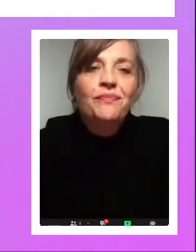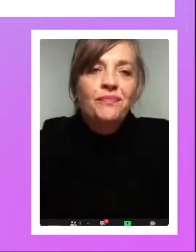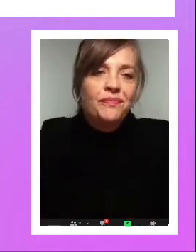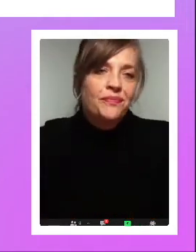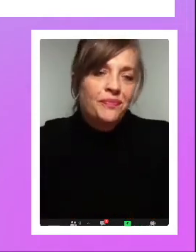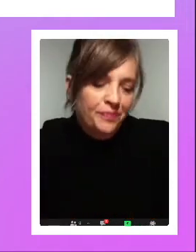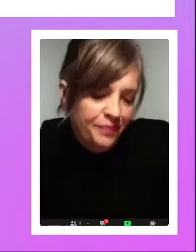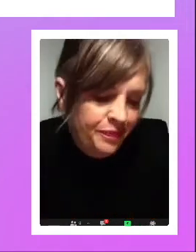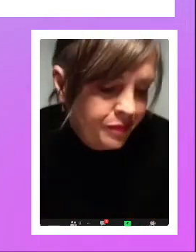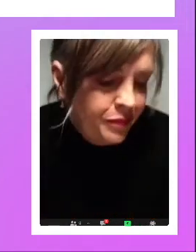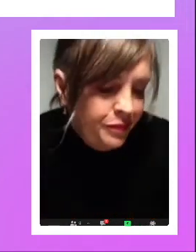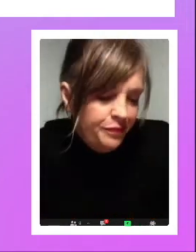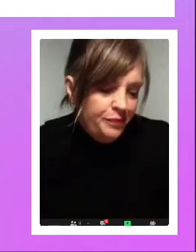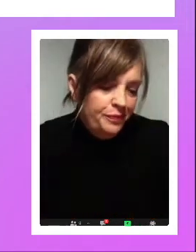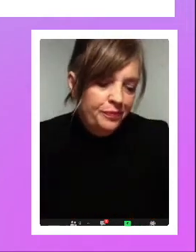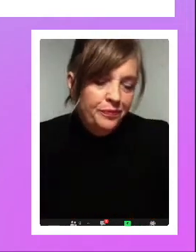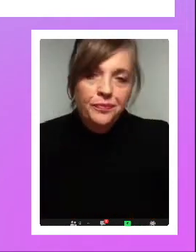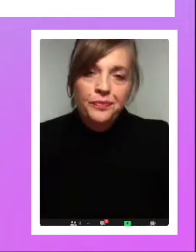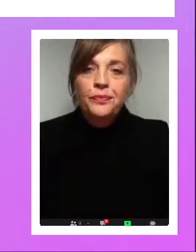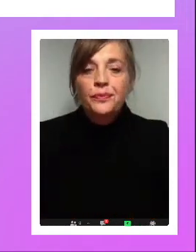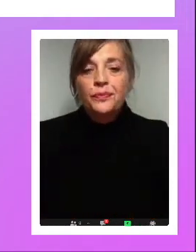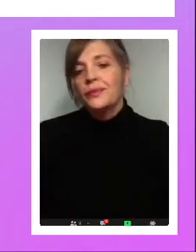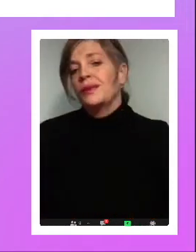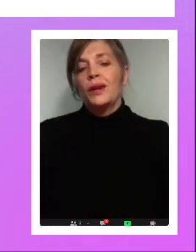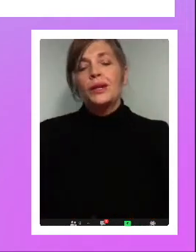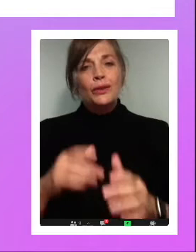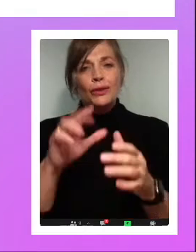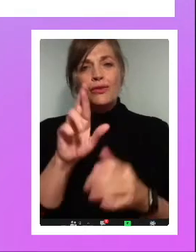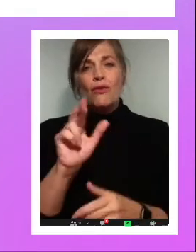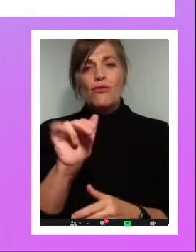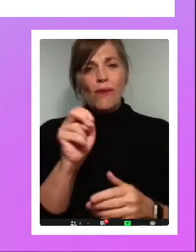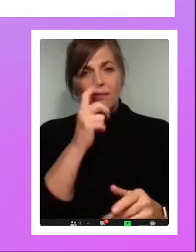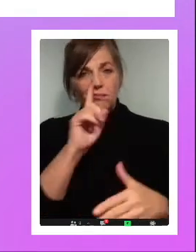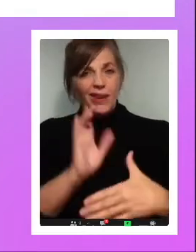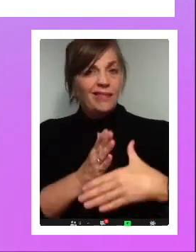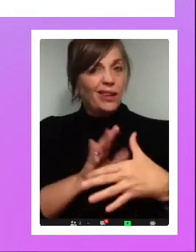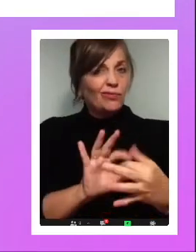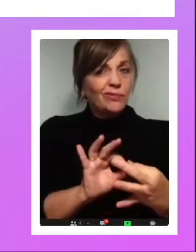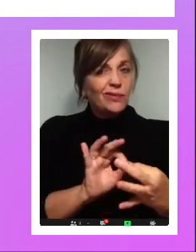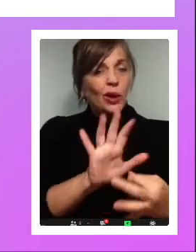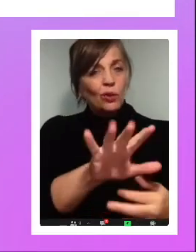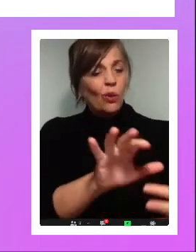before you asked that question, your comment about empathy reminds me of a wonderful book